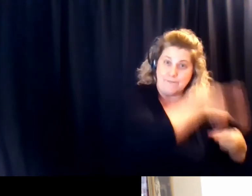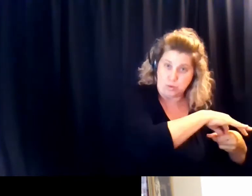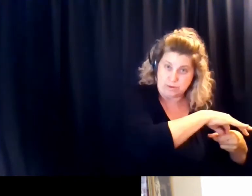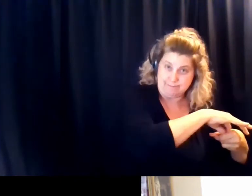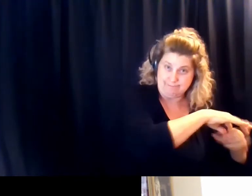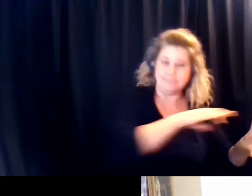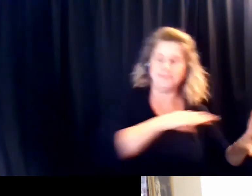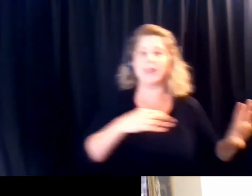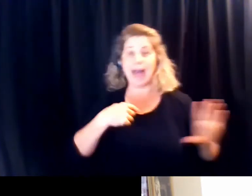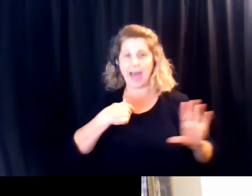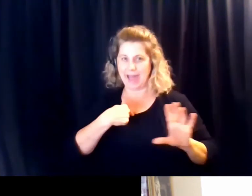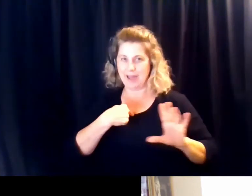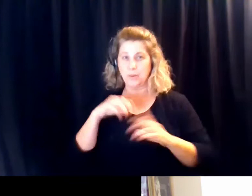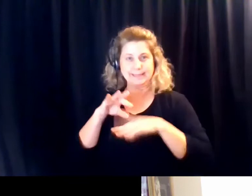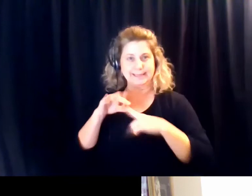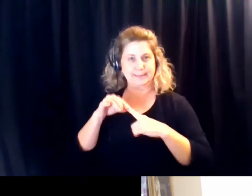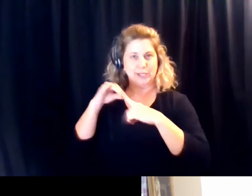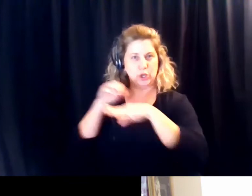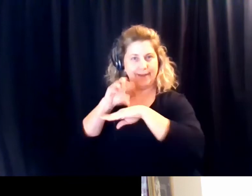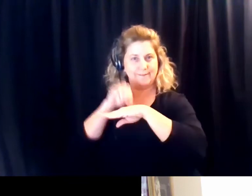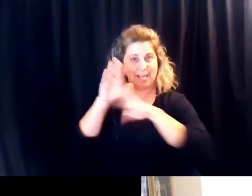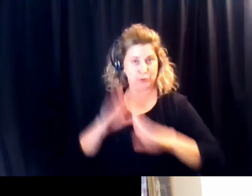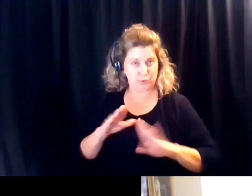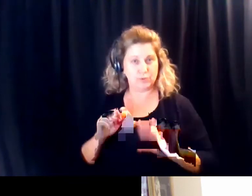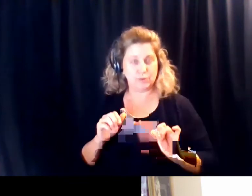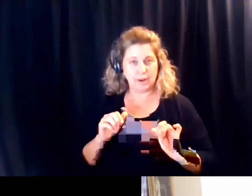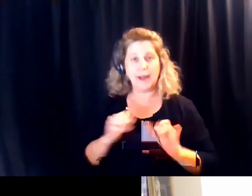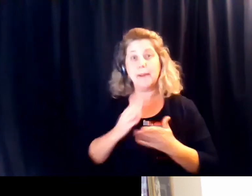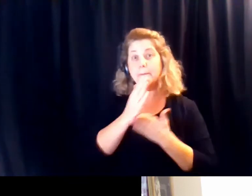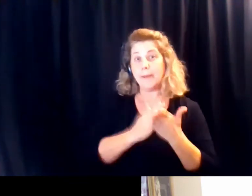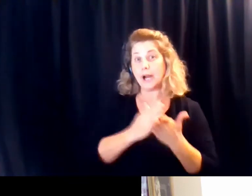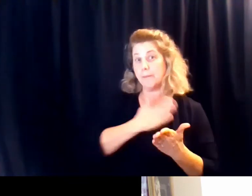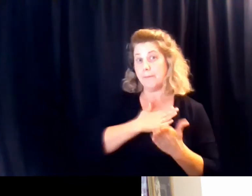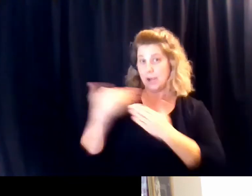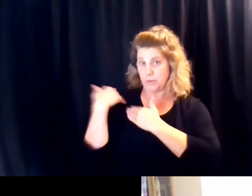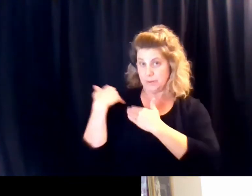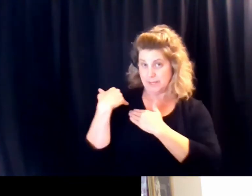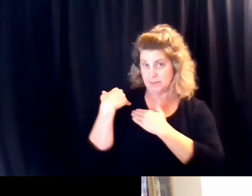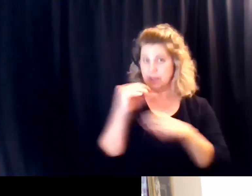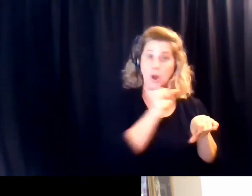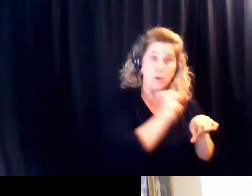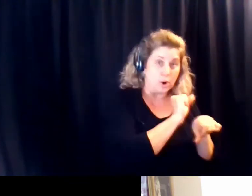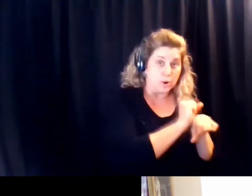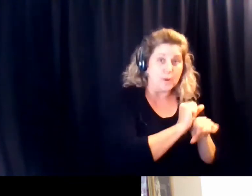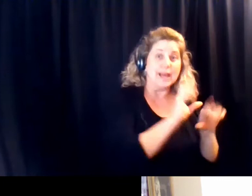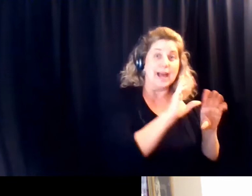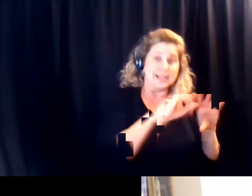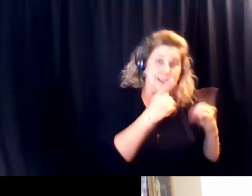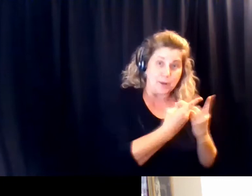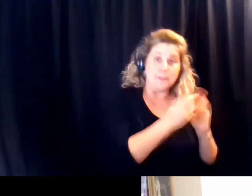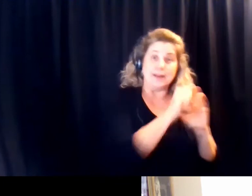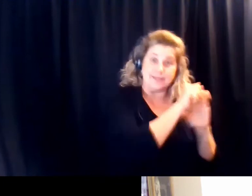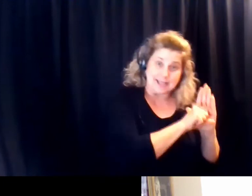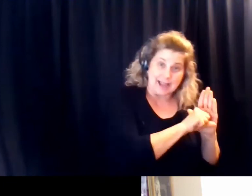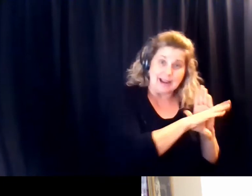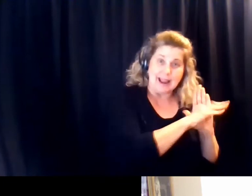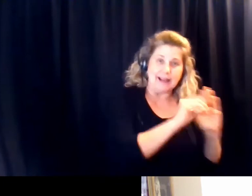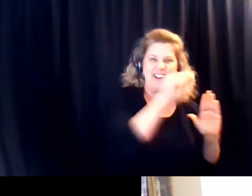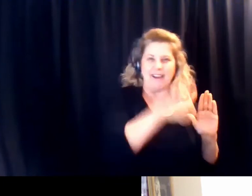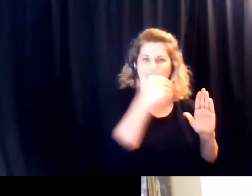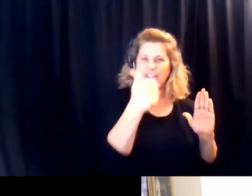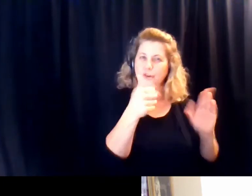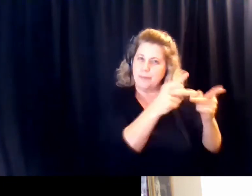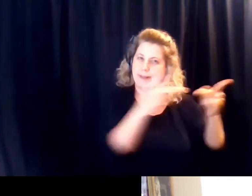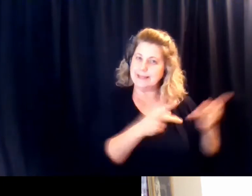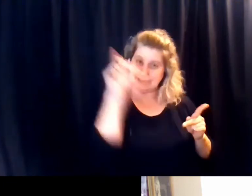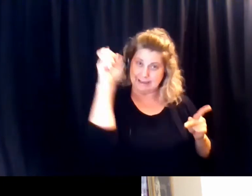Judith Heumann: Very important internationally instrument. It was developed at the United Nations between 2002 and 2006 and